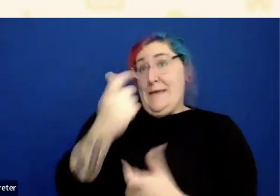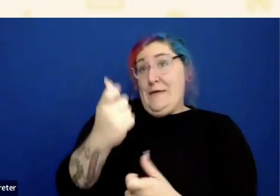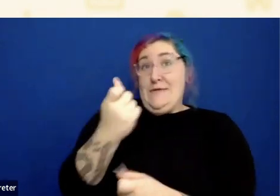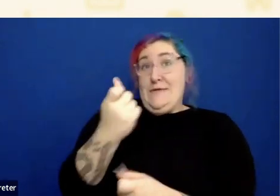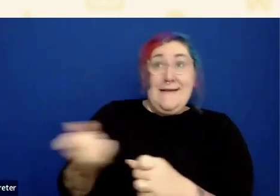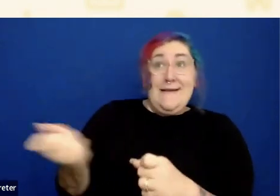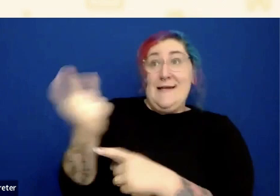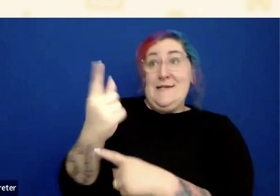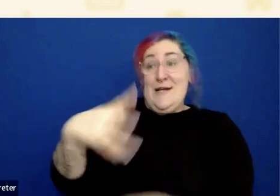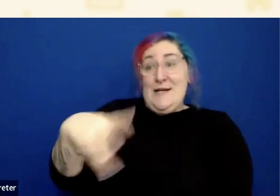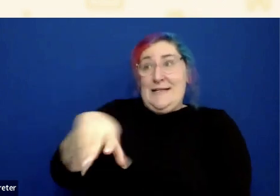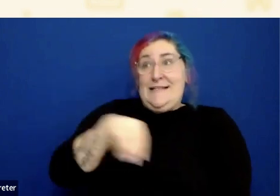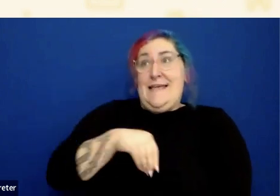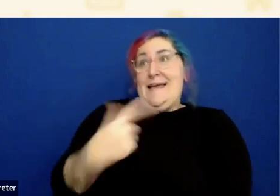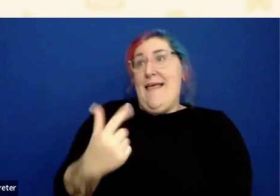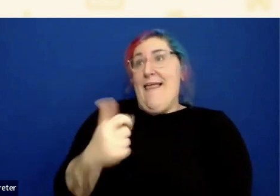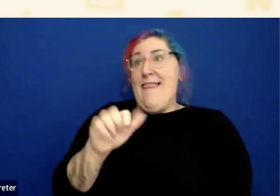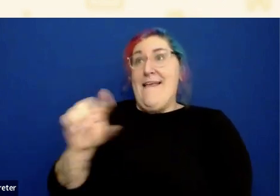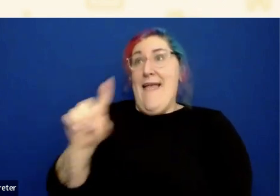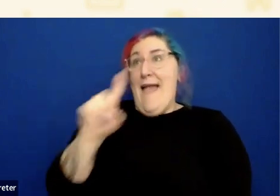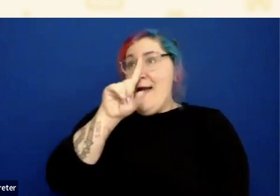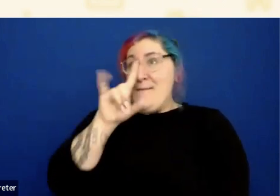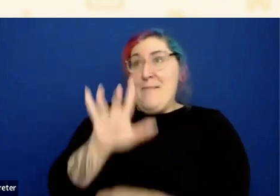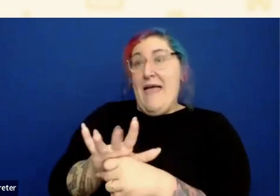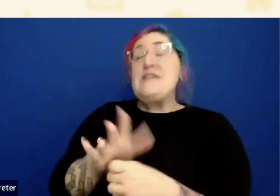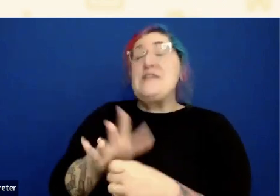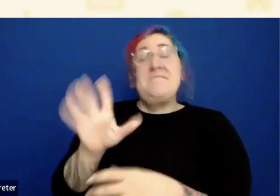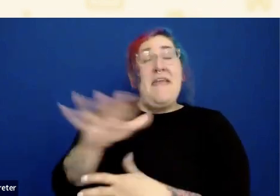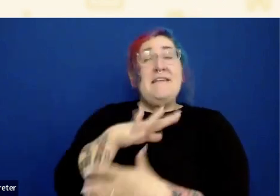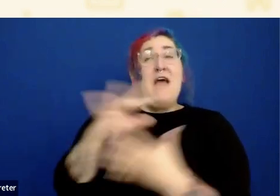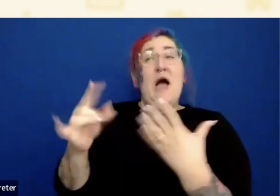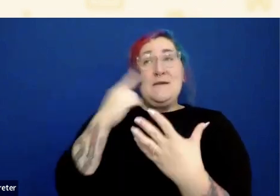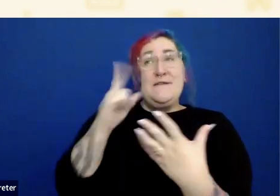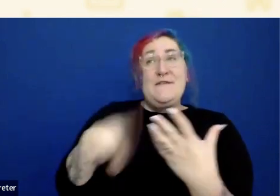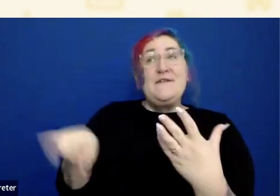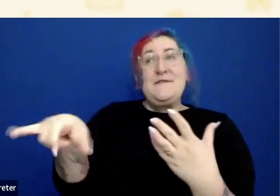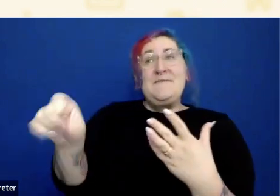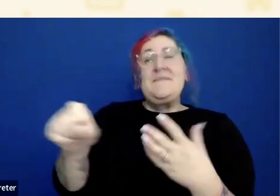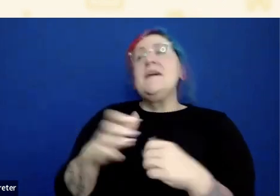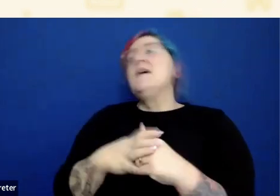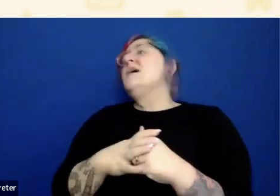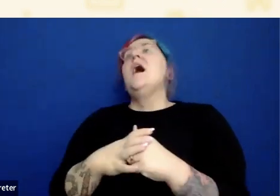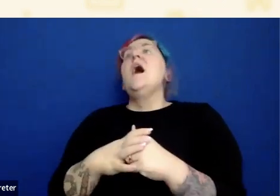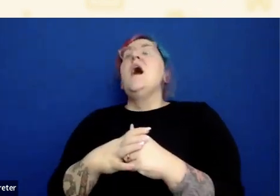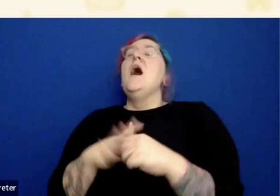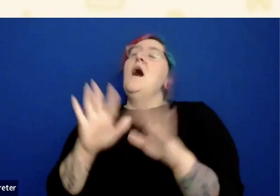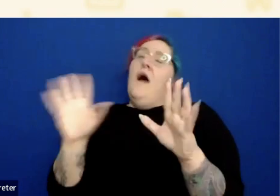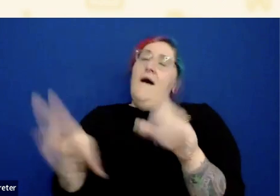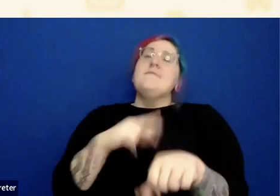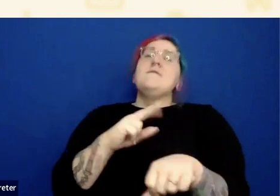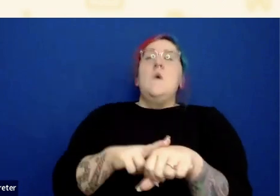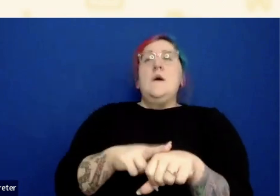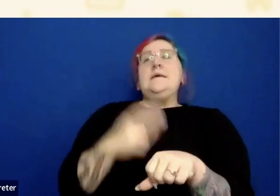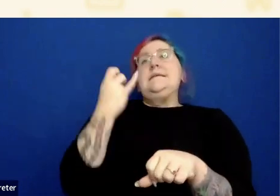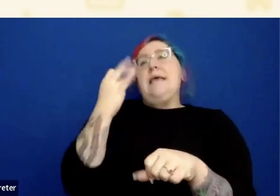or the year after that, whenever, that is an option under the auspices of a program within the foundation.